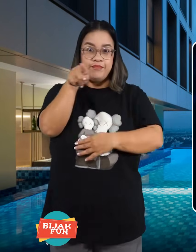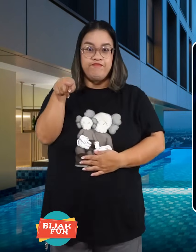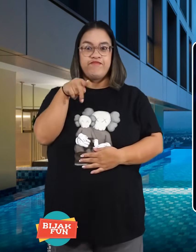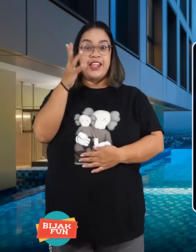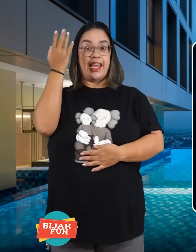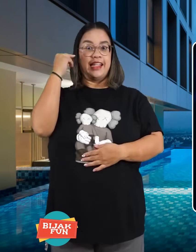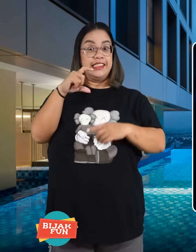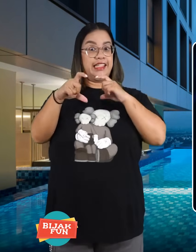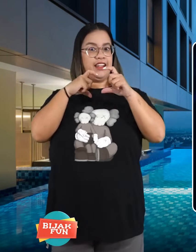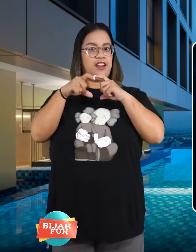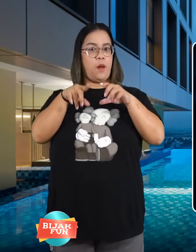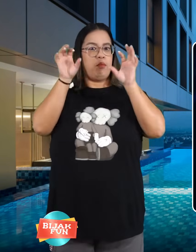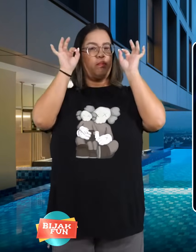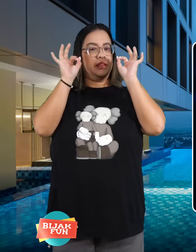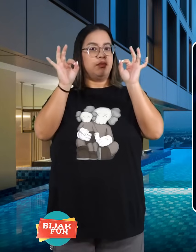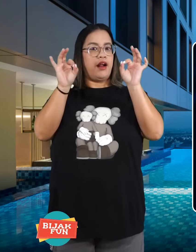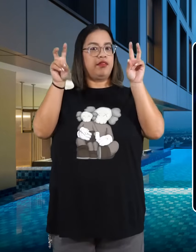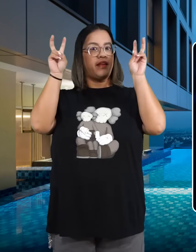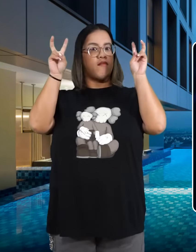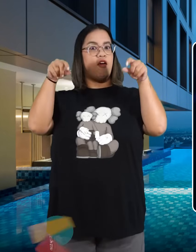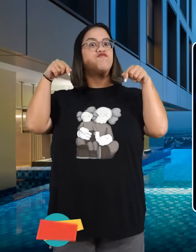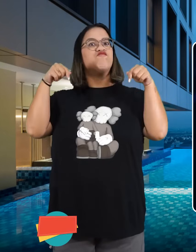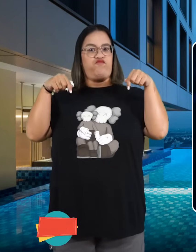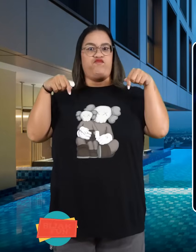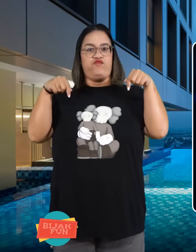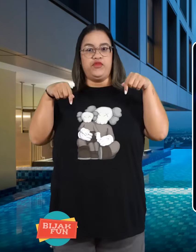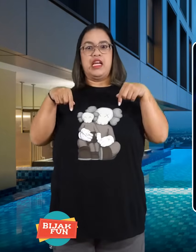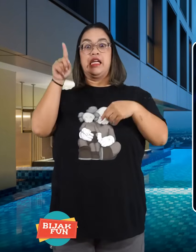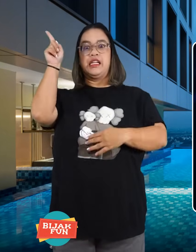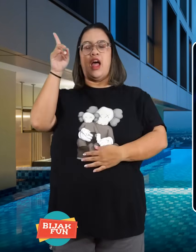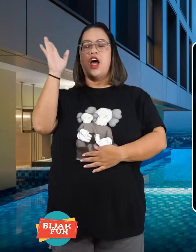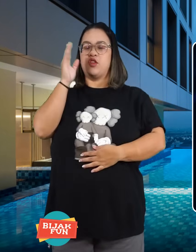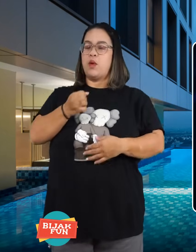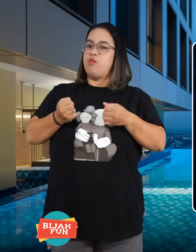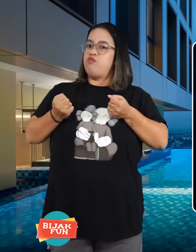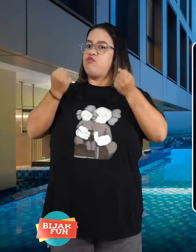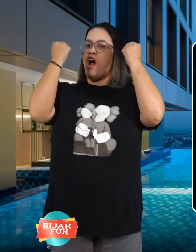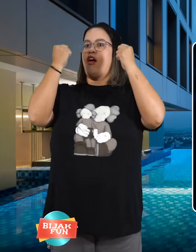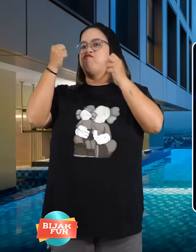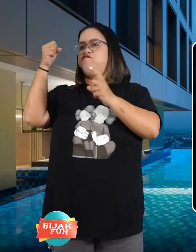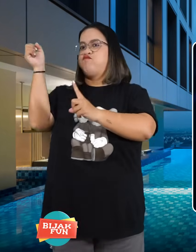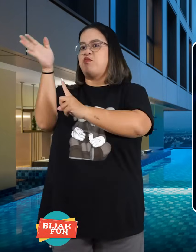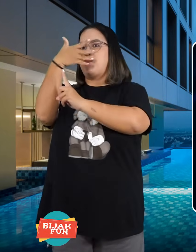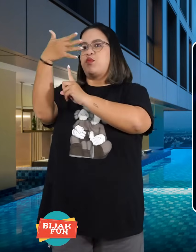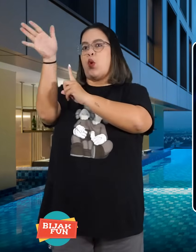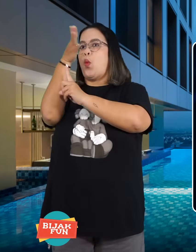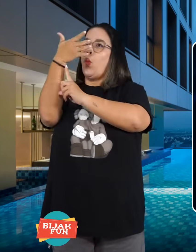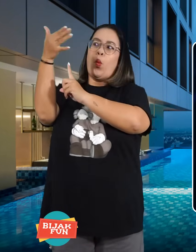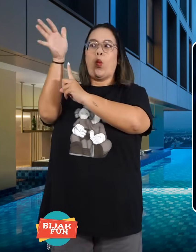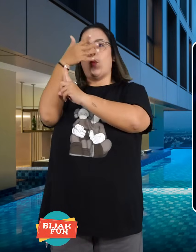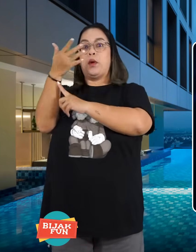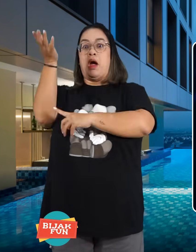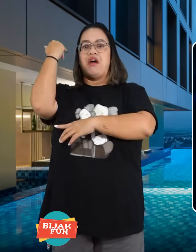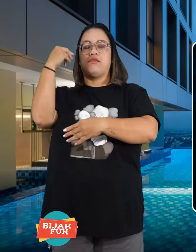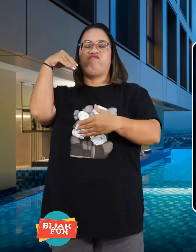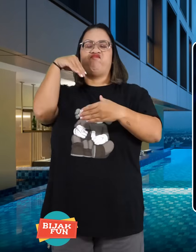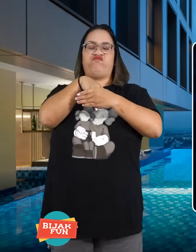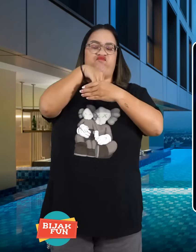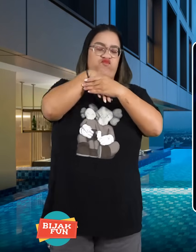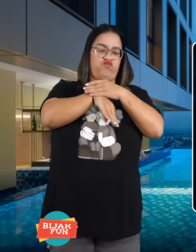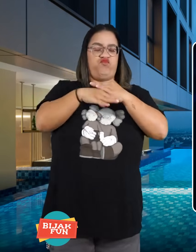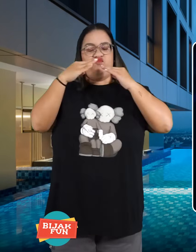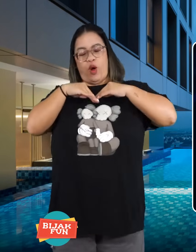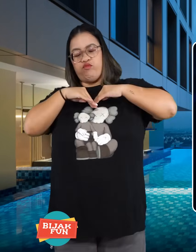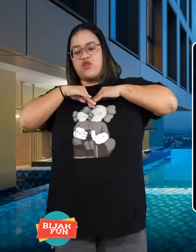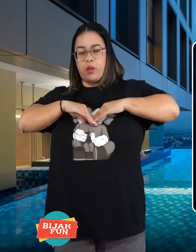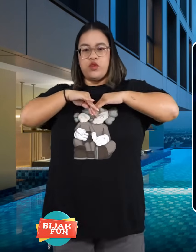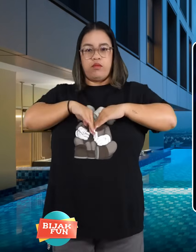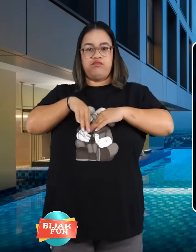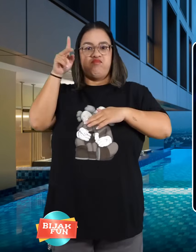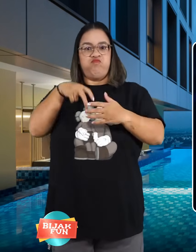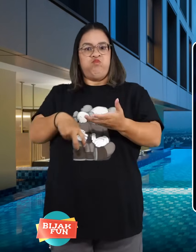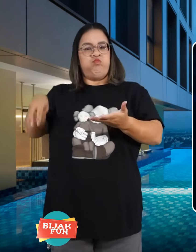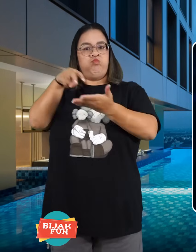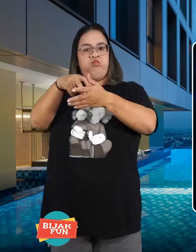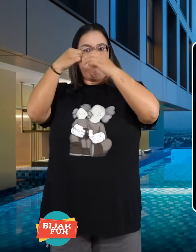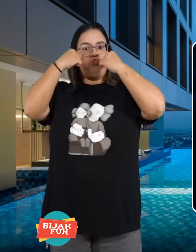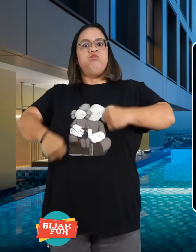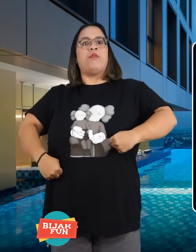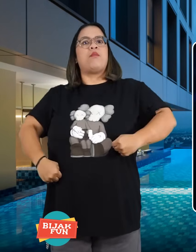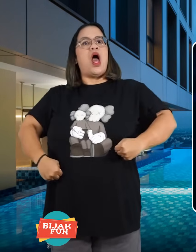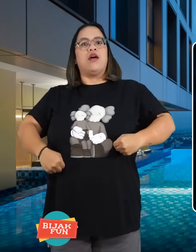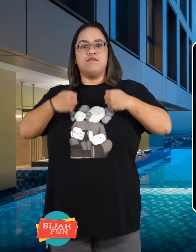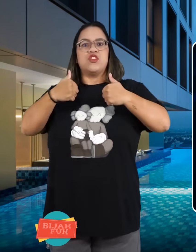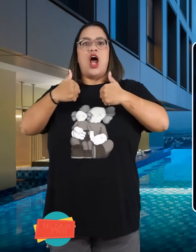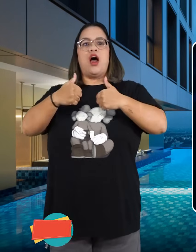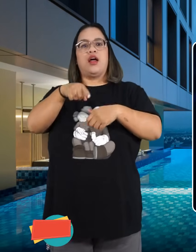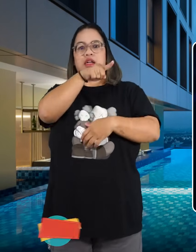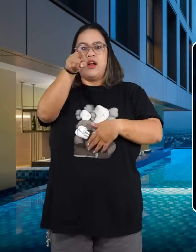He finally won fluttering after being down and keep fighting